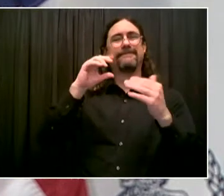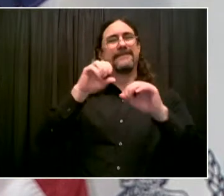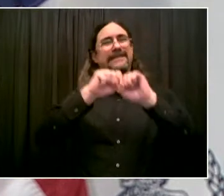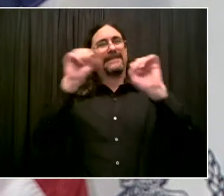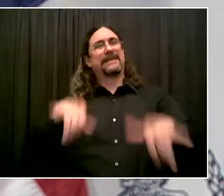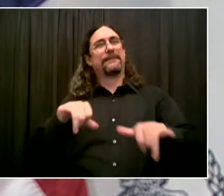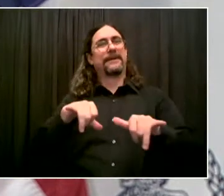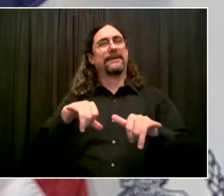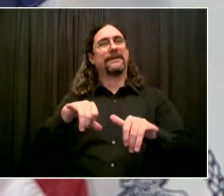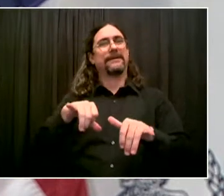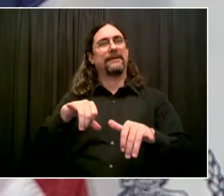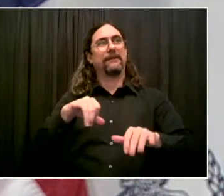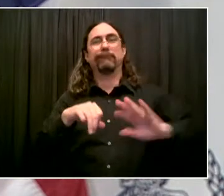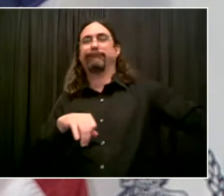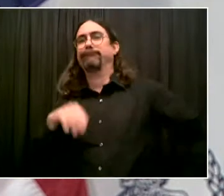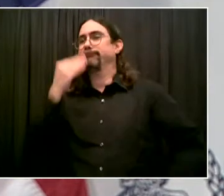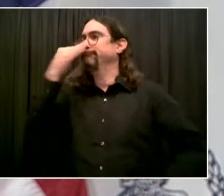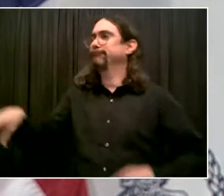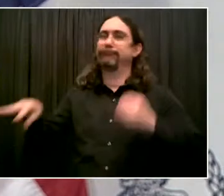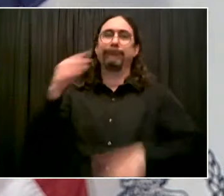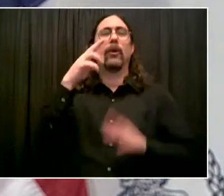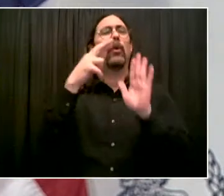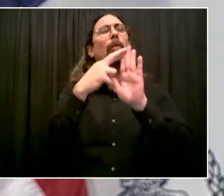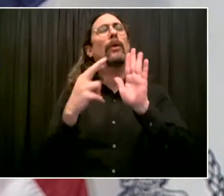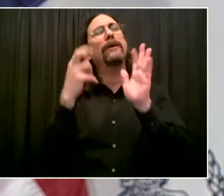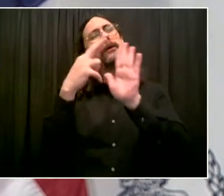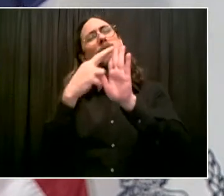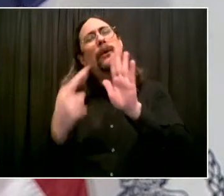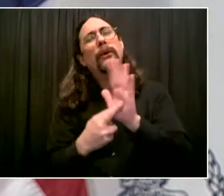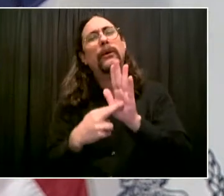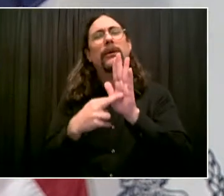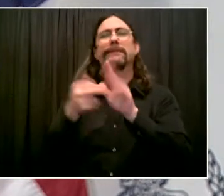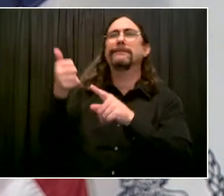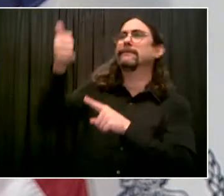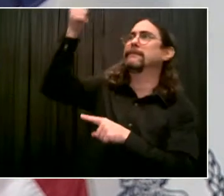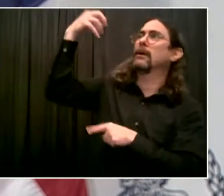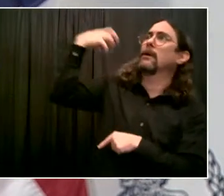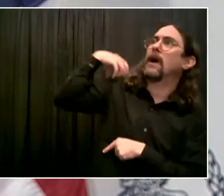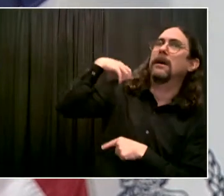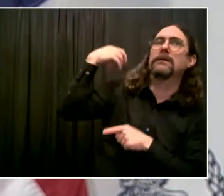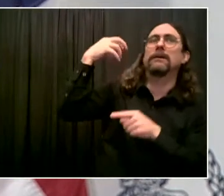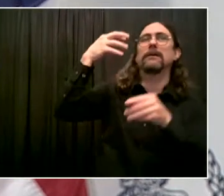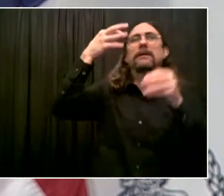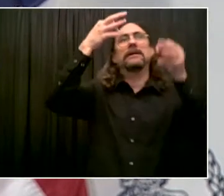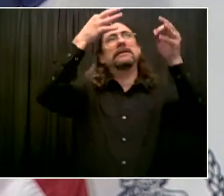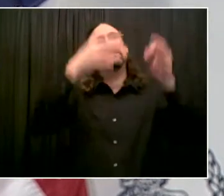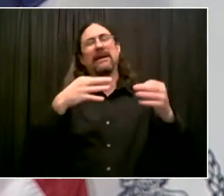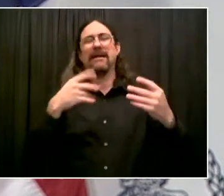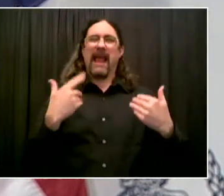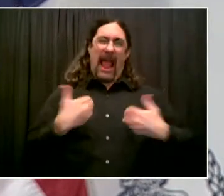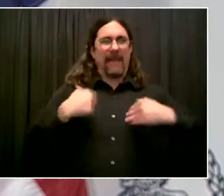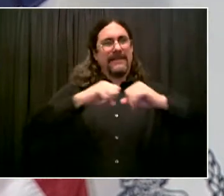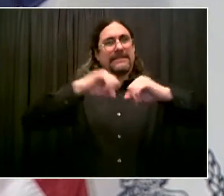ARBITRARY ACTIONS. WE ARE TRYING TO WORK WITHIN THESE